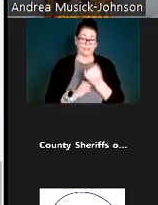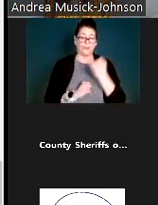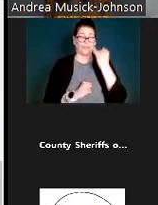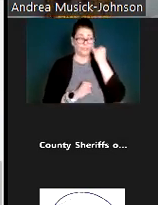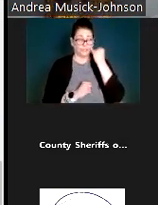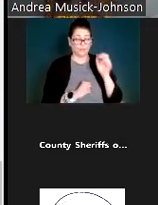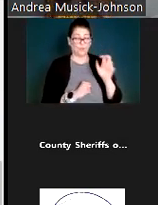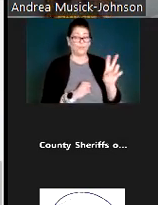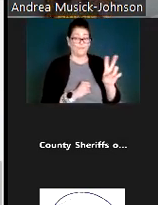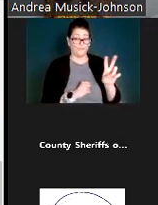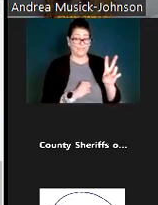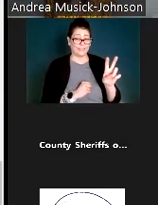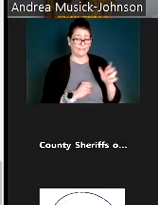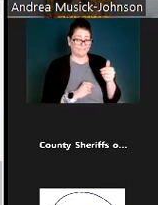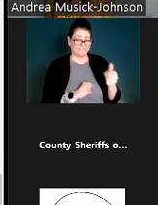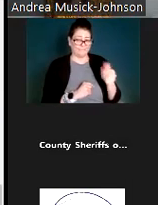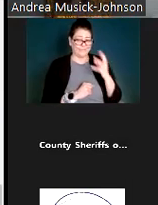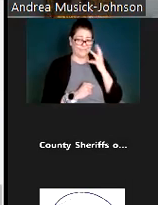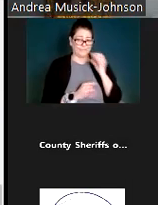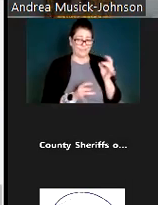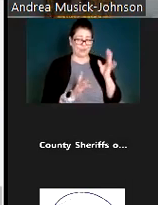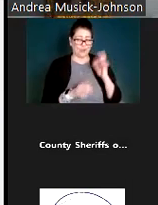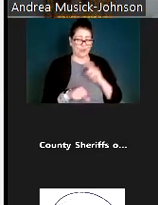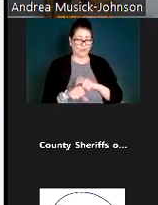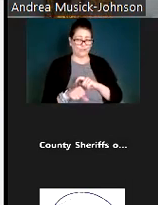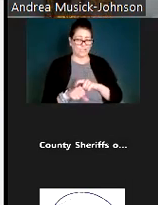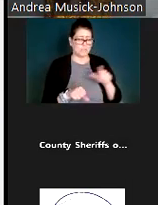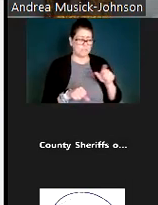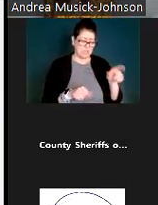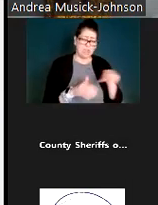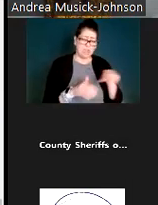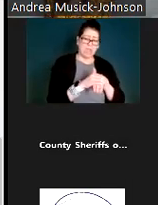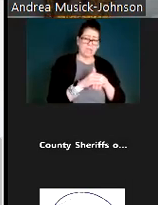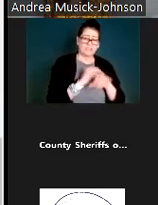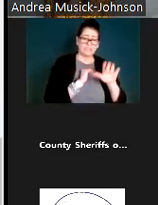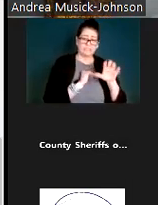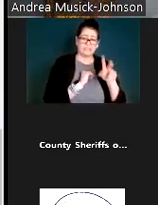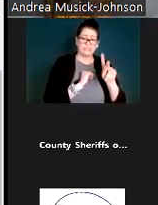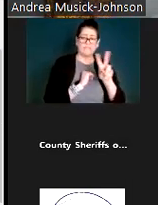a tough time, have them go through VINELink and look at the resources throughout their state.